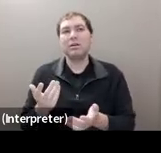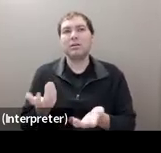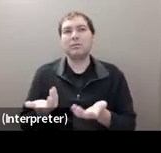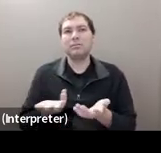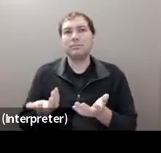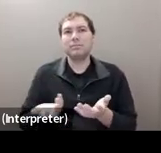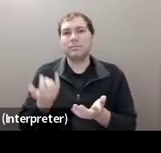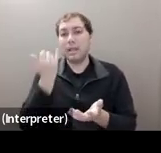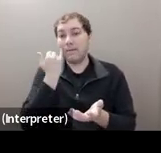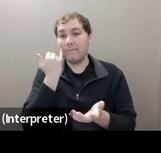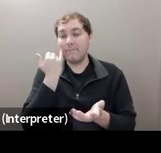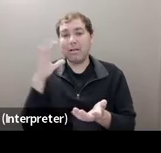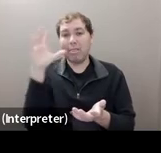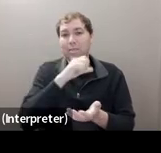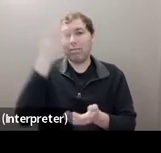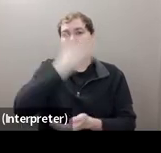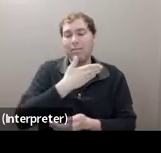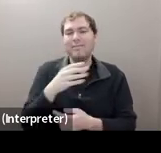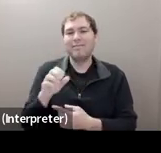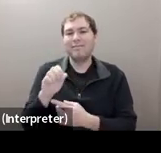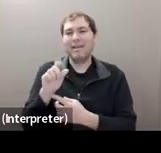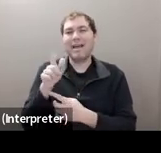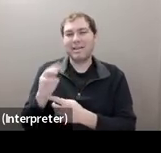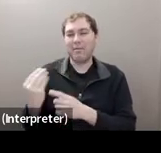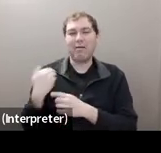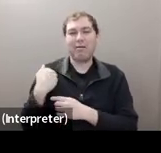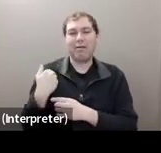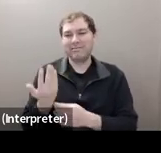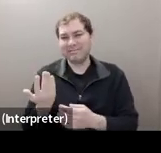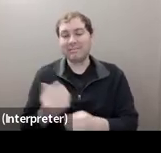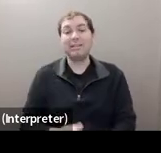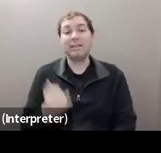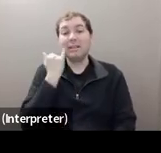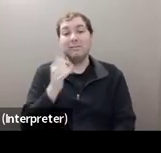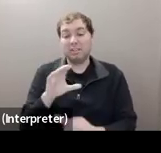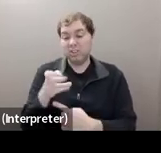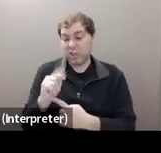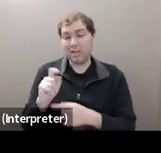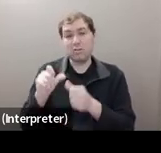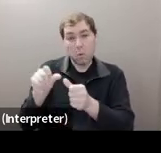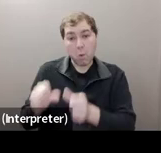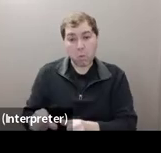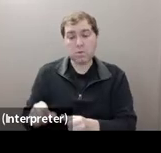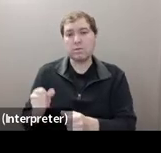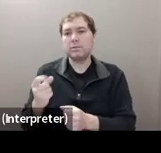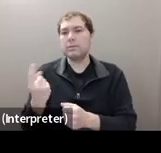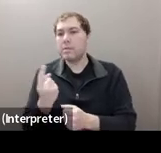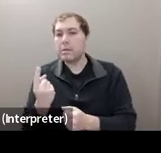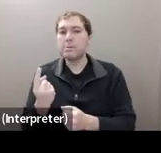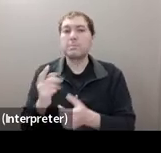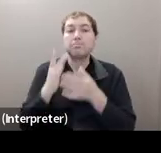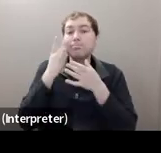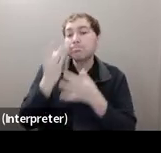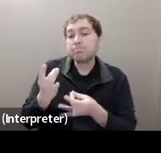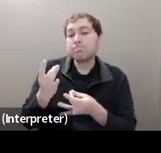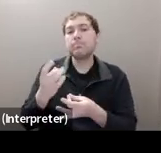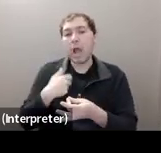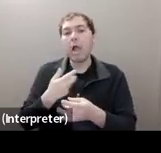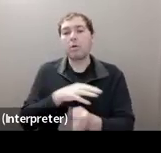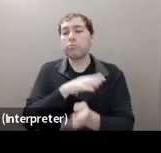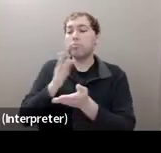Rebecca - APRIL: if I'm missing you. Adam's gonna bring that to my attention. If you post things in chat, if it's something that might be of interest to the group. I will go ahead and share it.